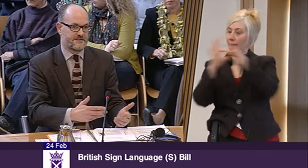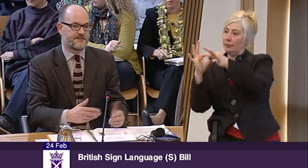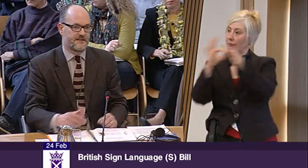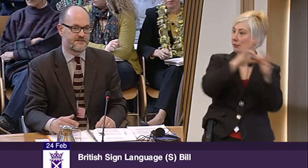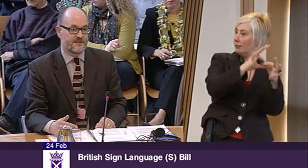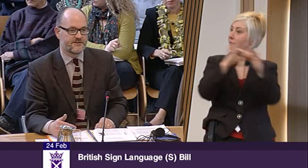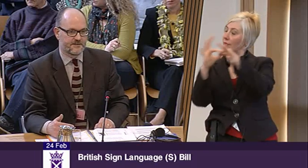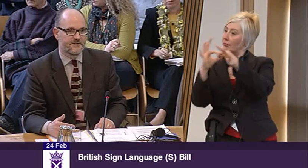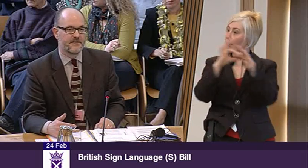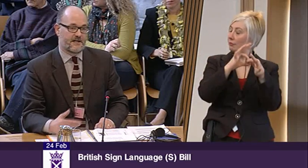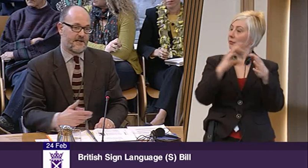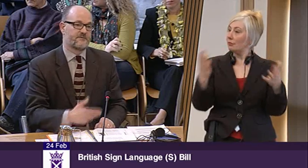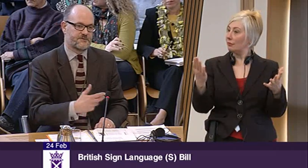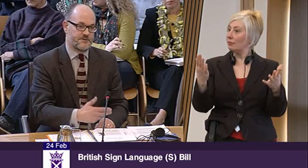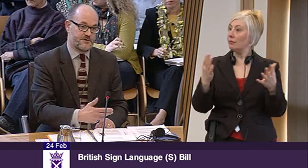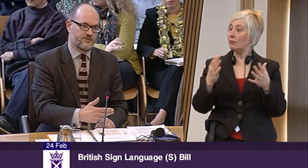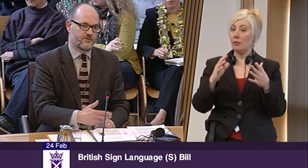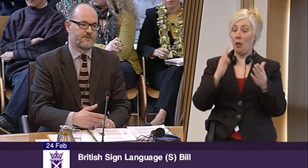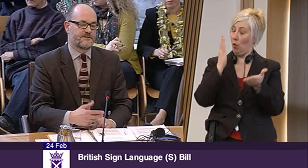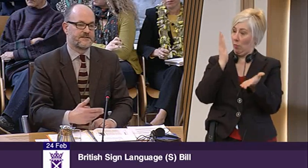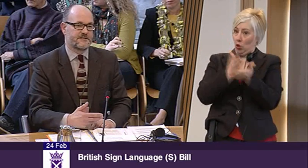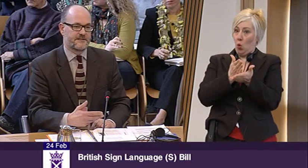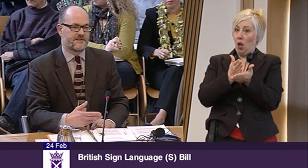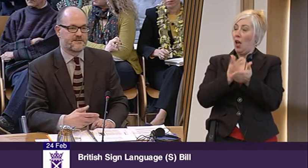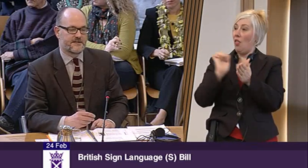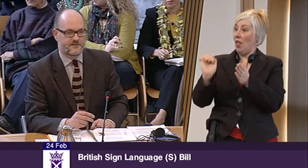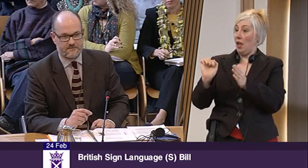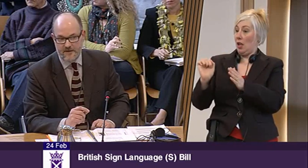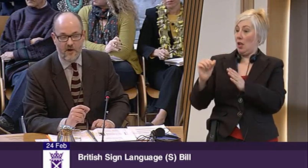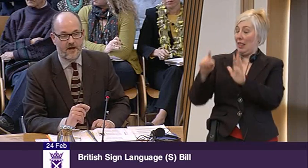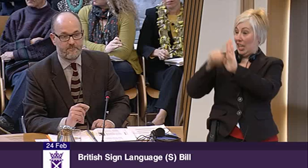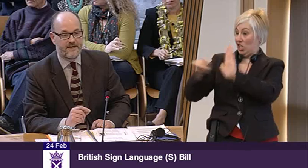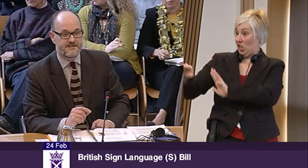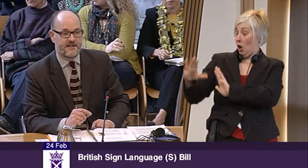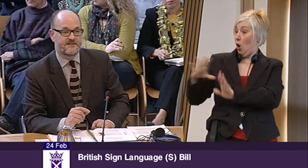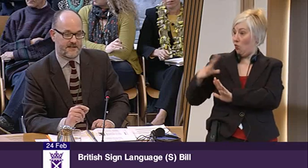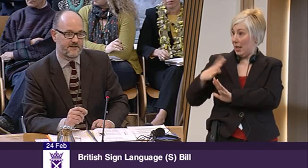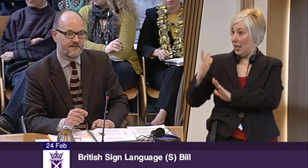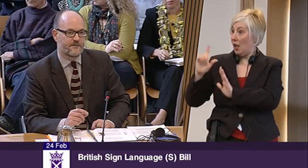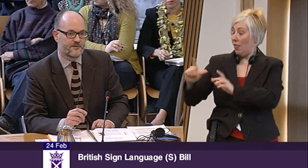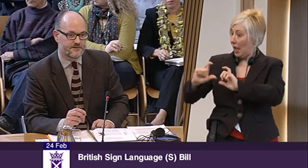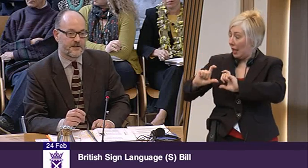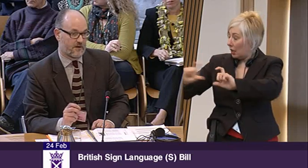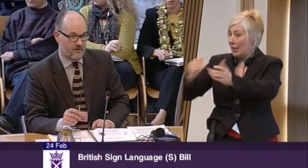existing legislation and help to ensure that existing legislation maintains a clear focus